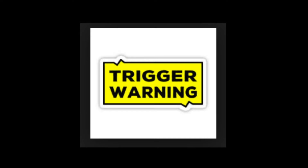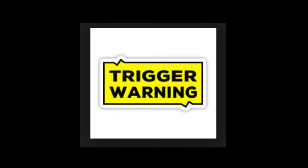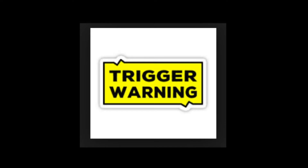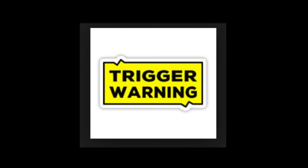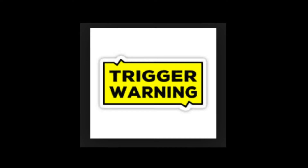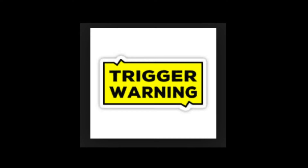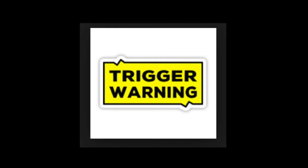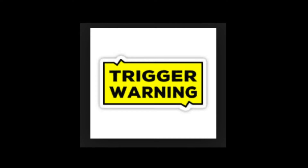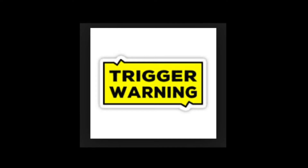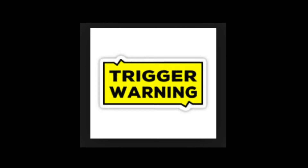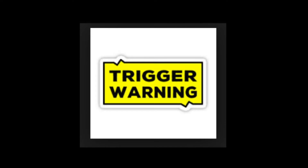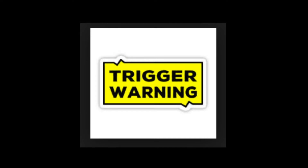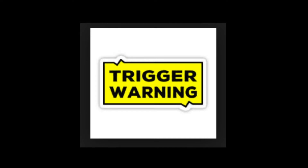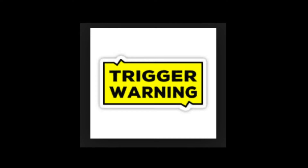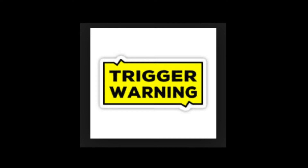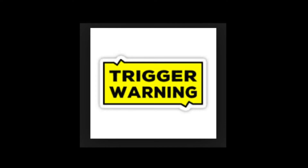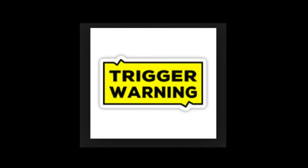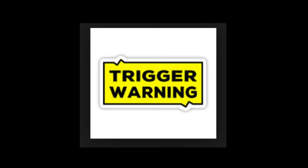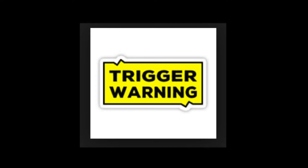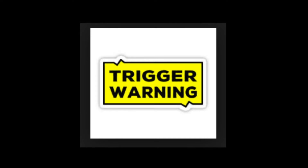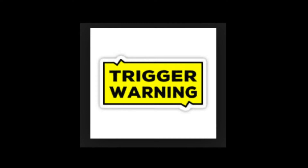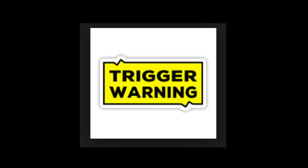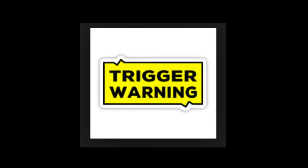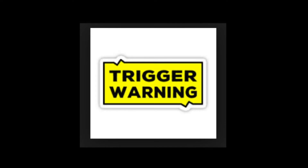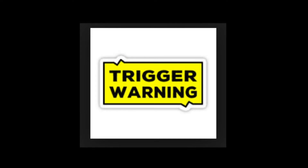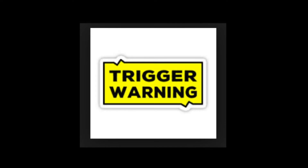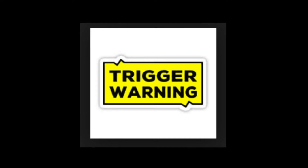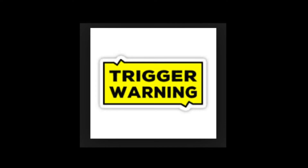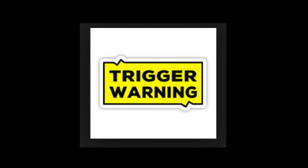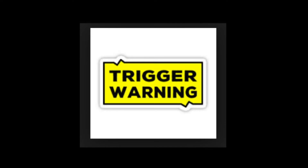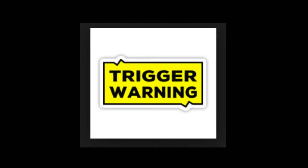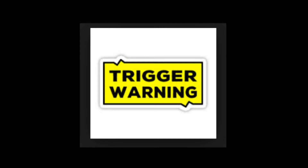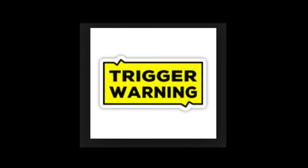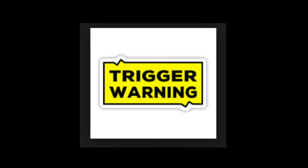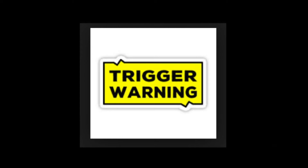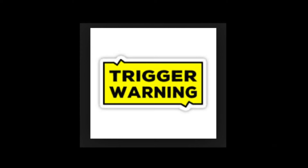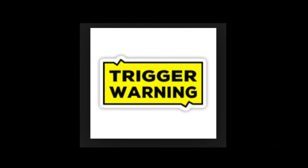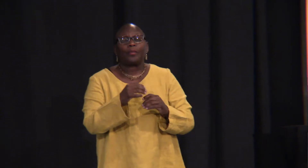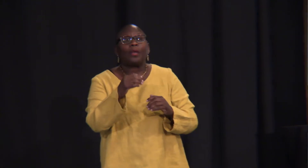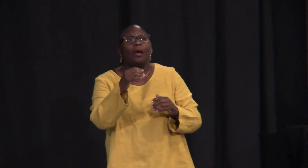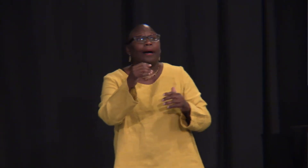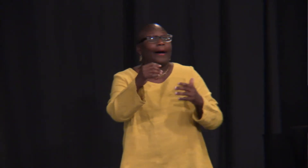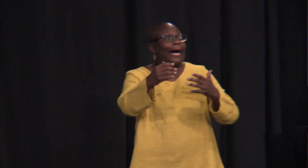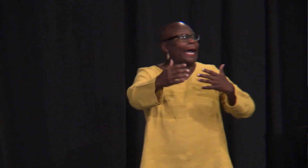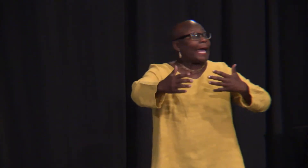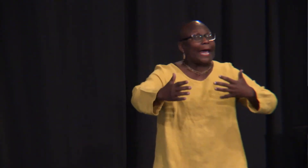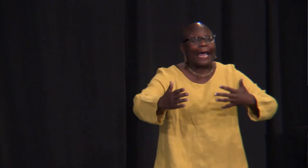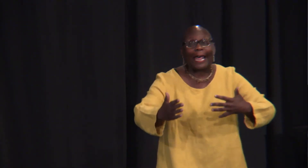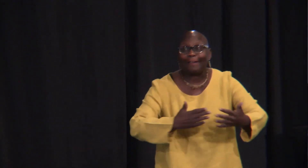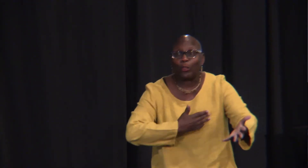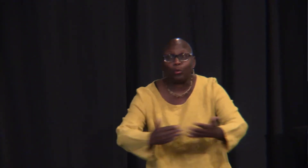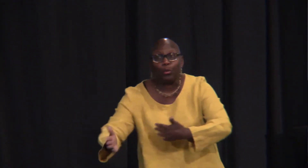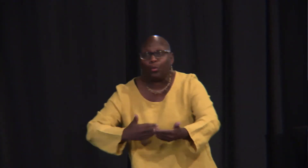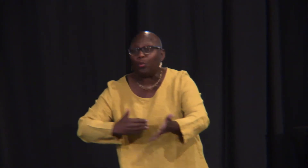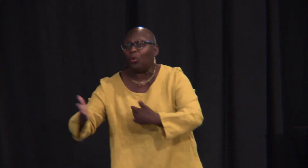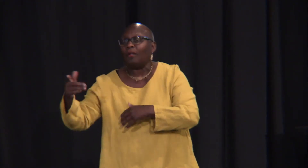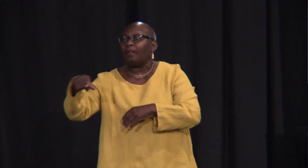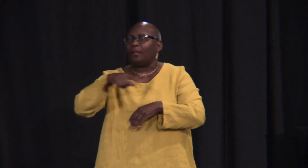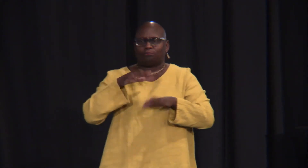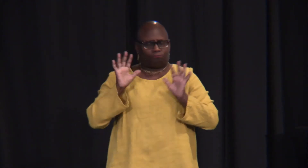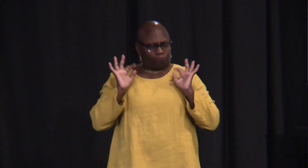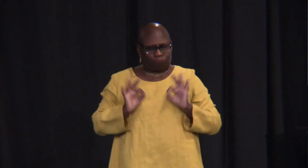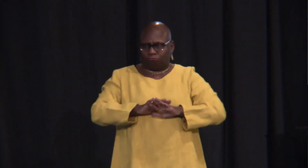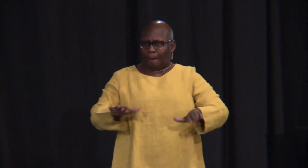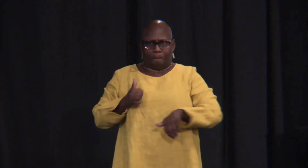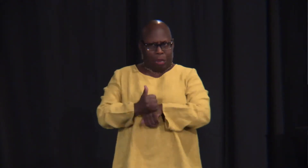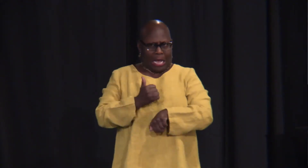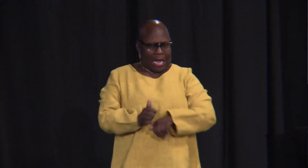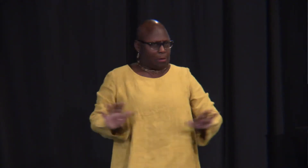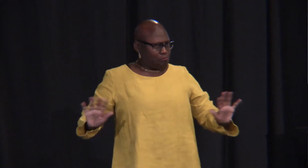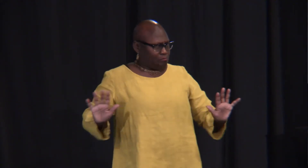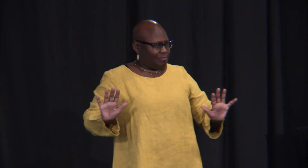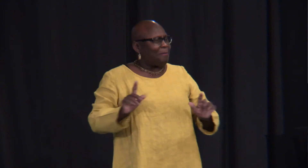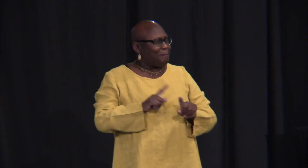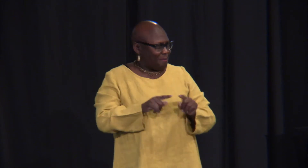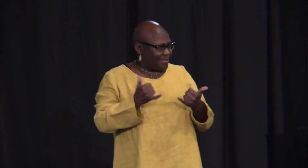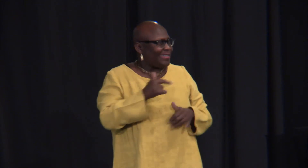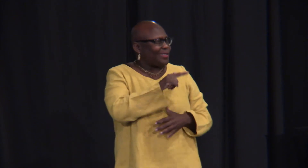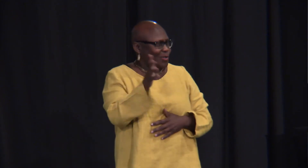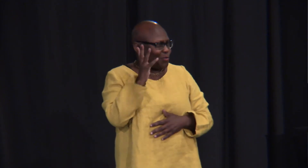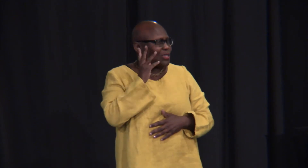All of us need to be accountable. All of us need to take action for change, including me.